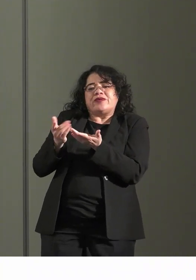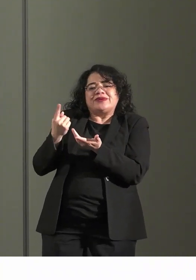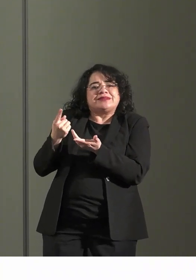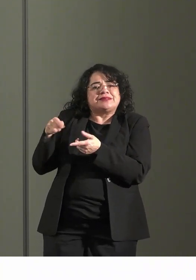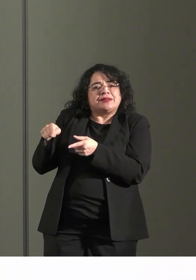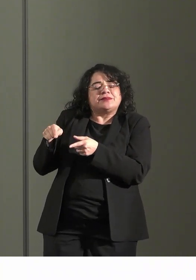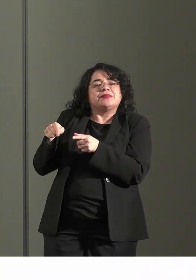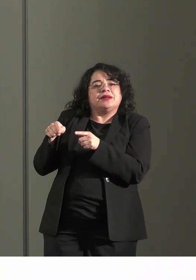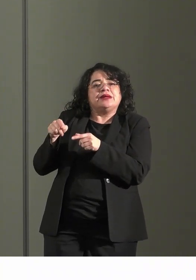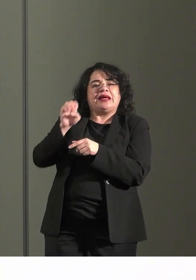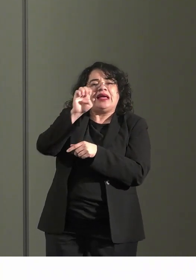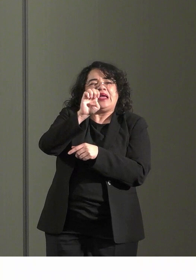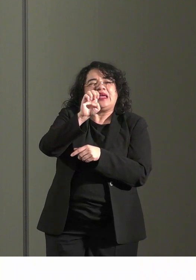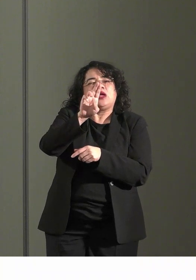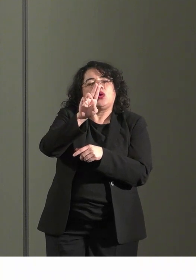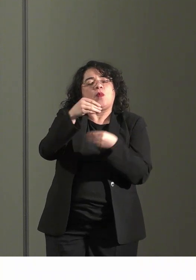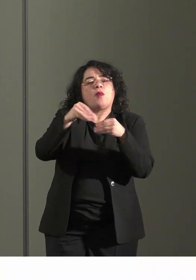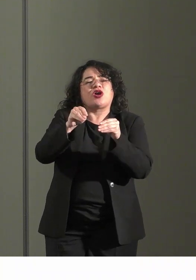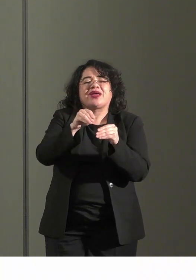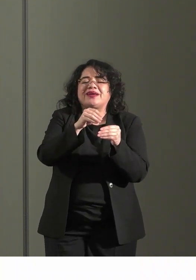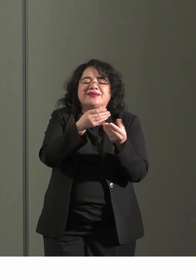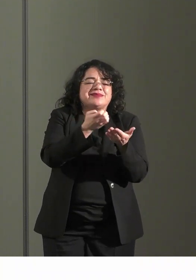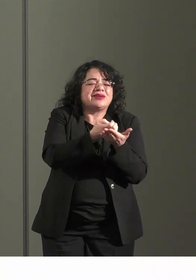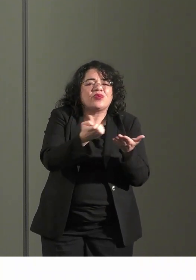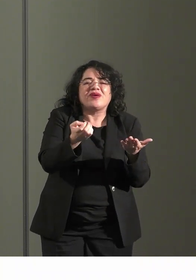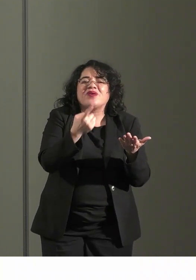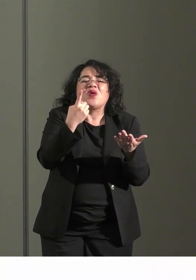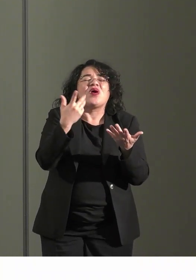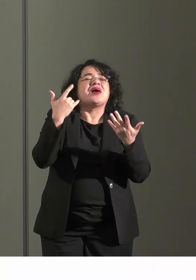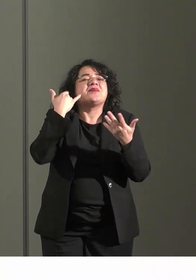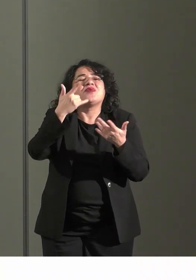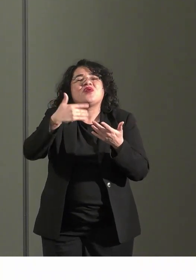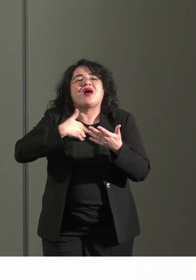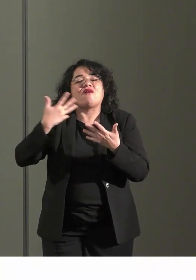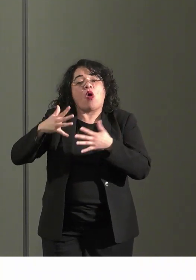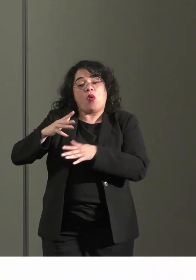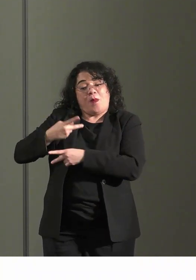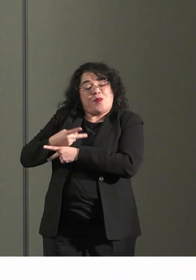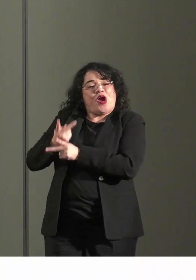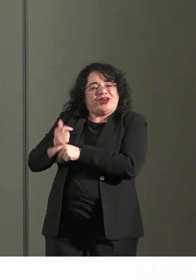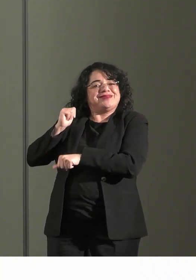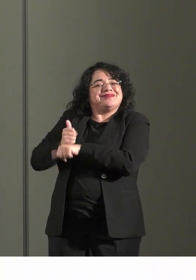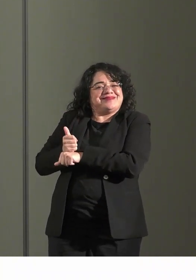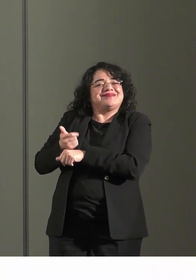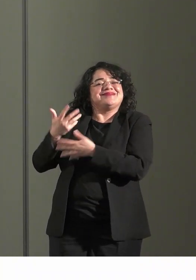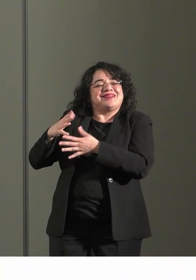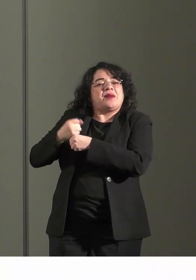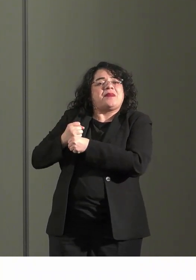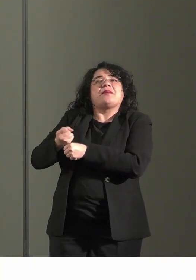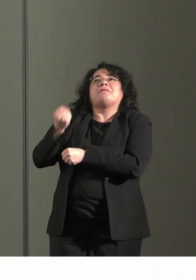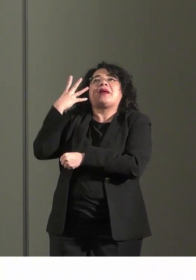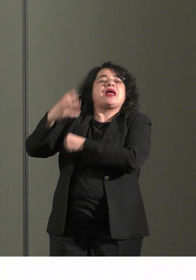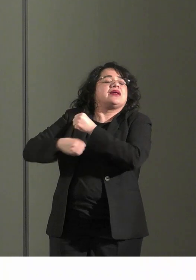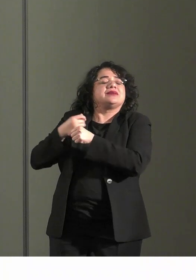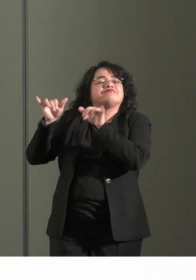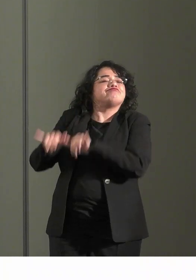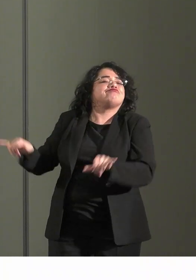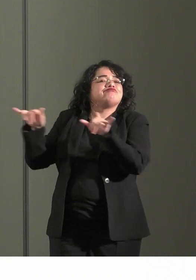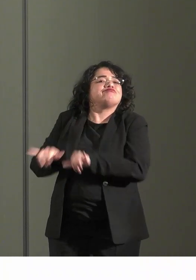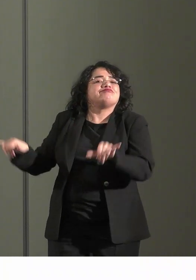the EU market you have a preexisting product, those manufactured years ago that unit product